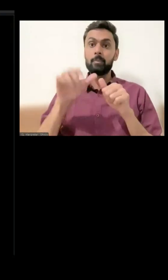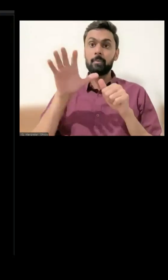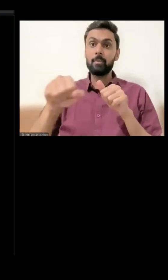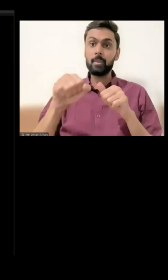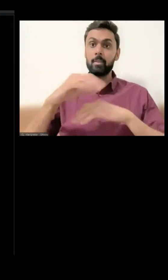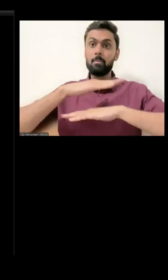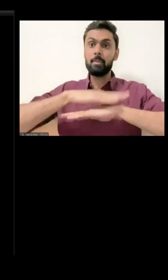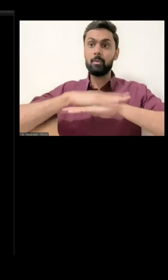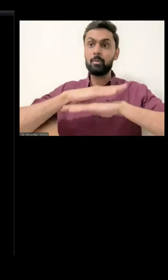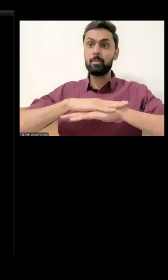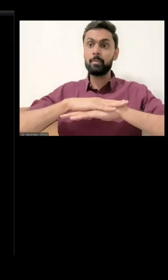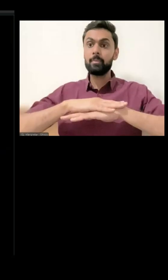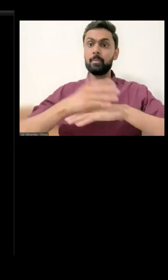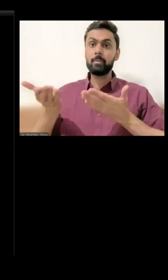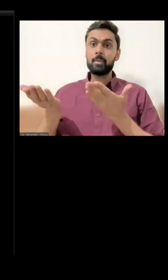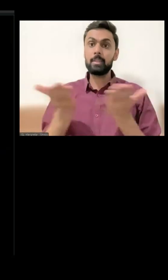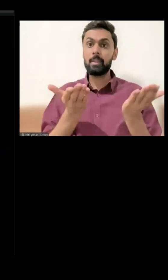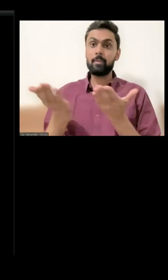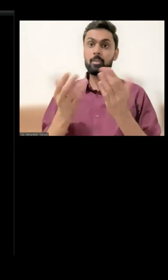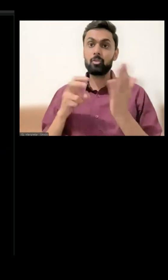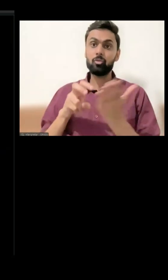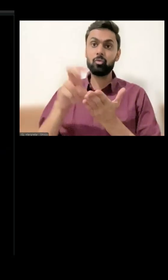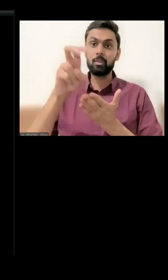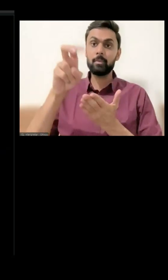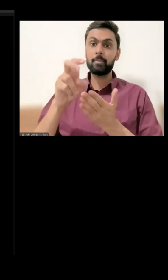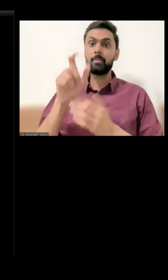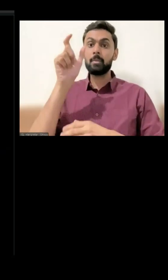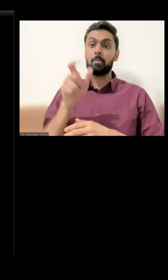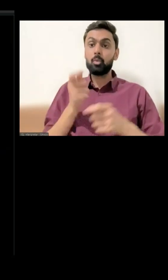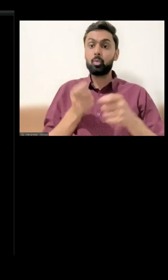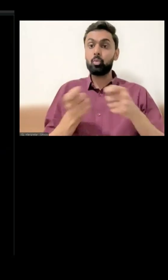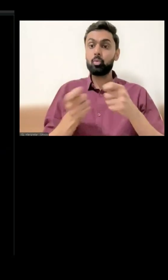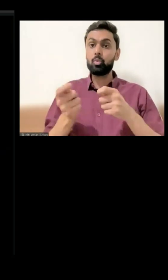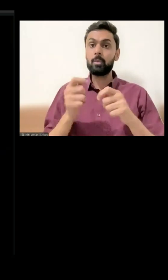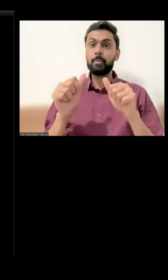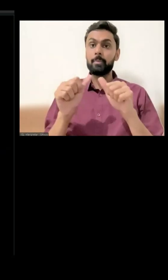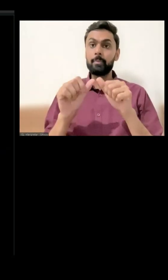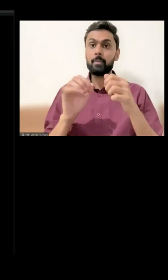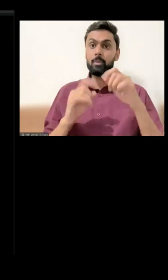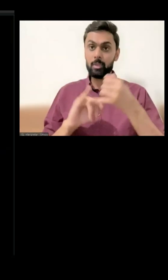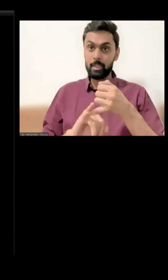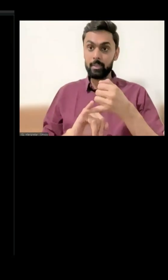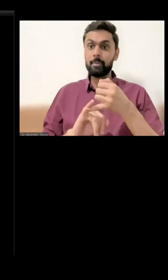To moderate this session, I would like to warmly welcome Mr. Ashutosh Singhal, Youth Ambassador, ASG.